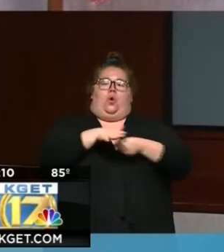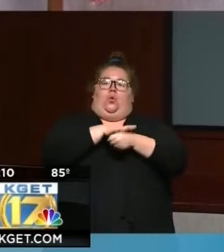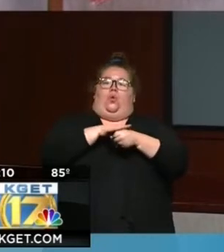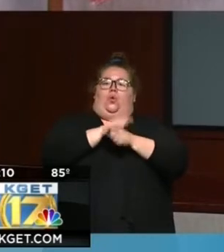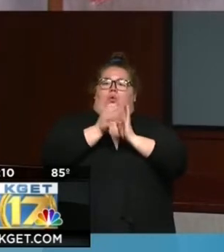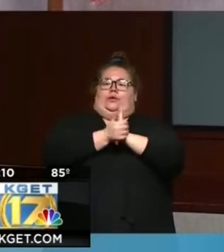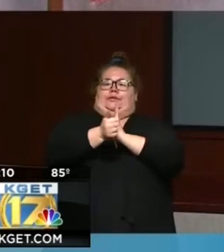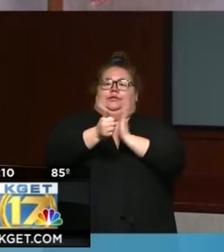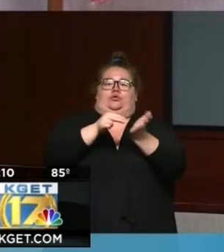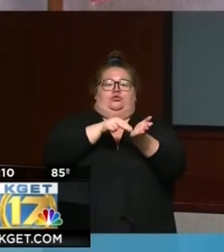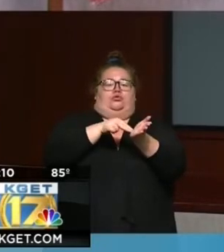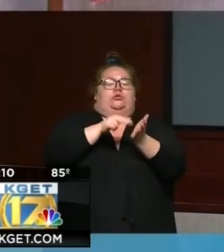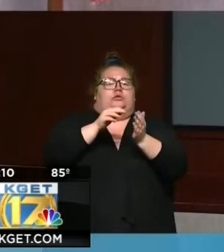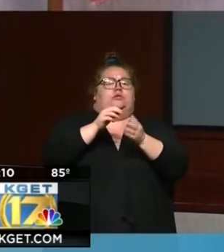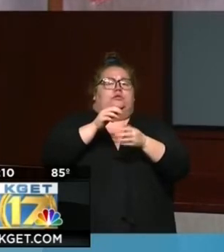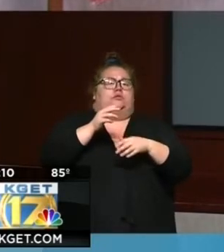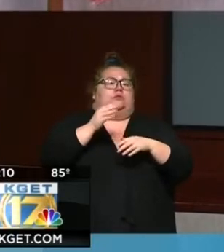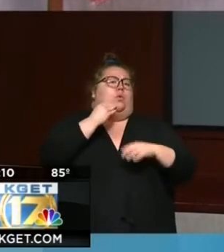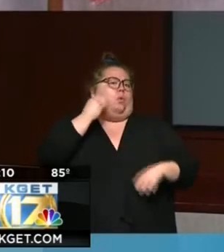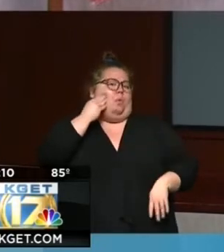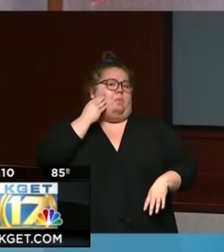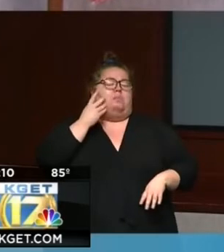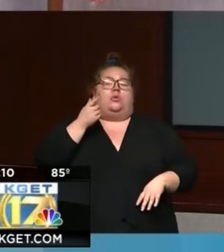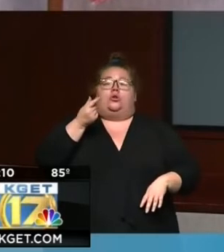CONTINUE TO REGULARLY MANAGE OUR LOCAL KILLED NURSING